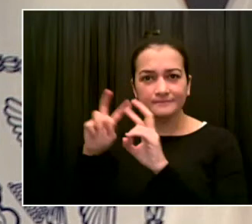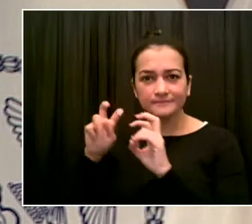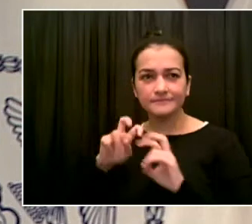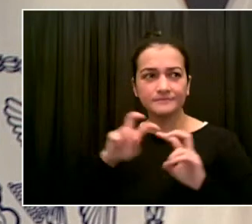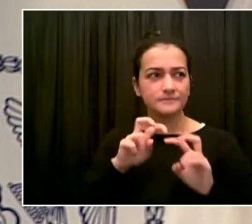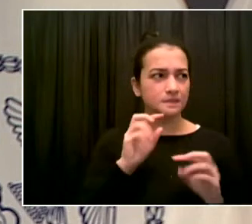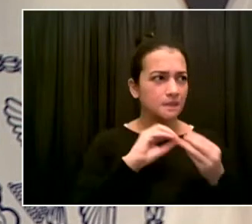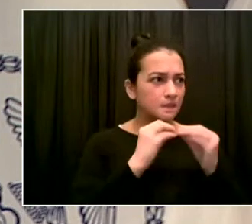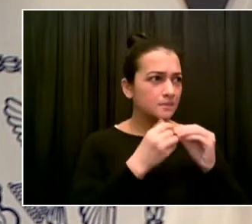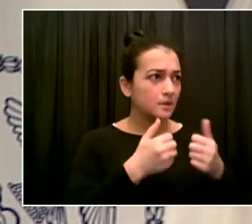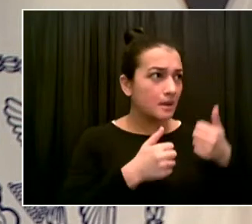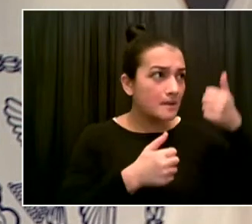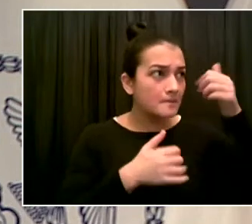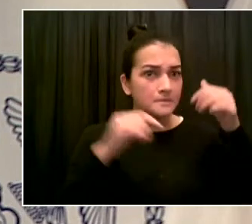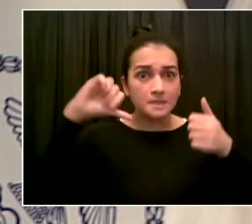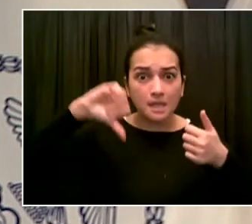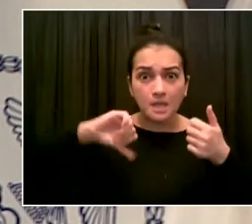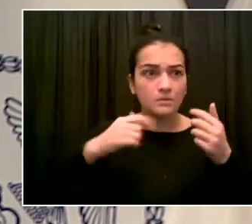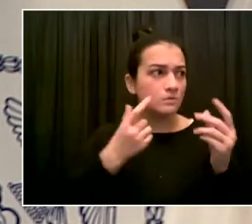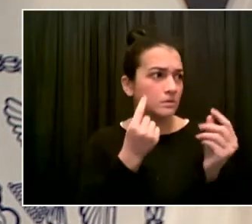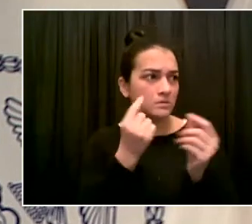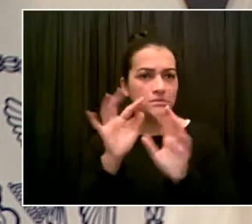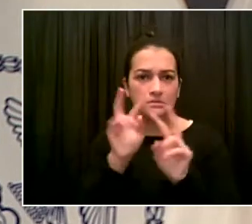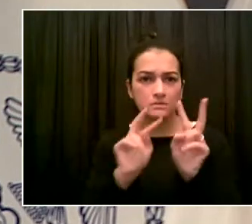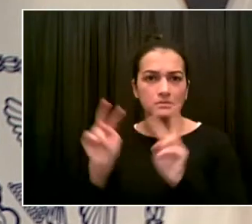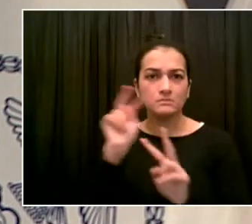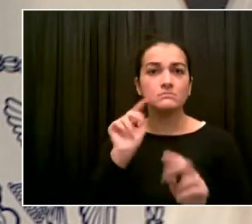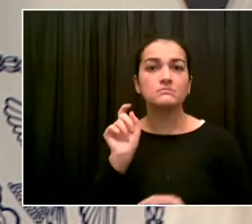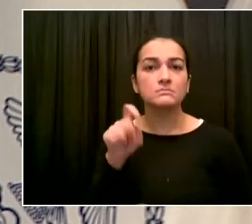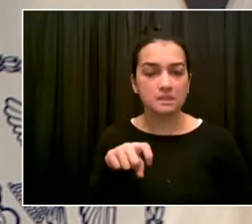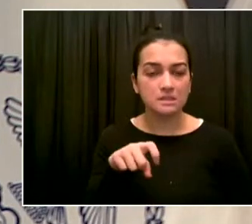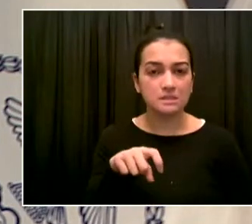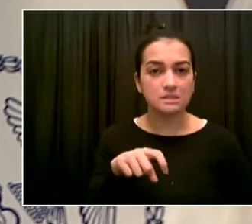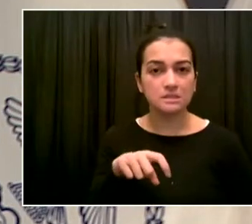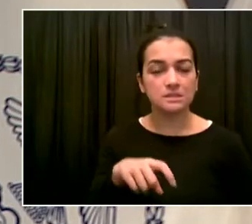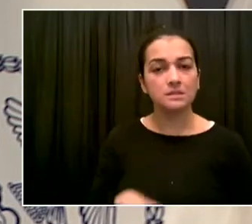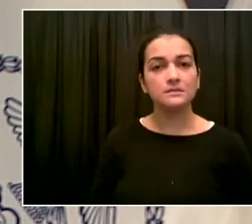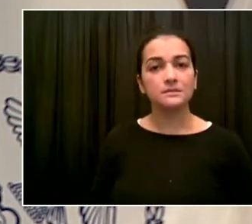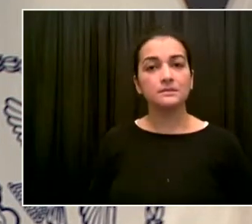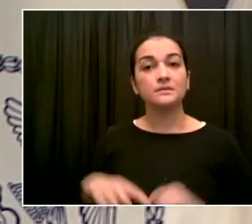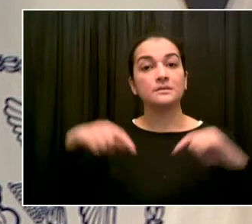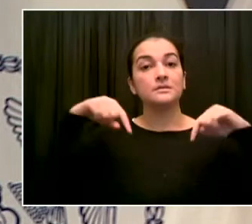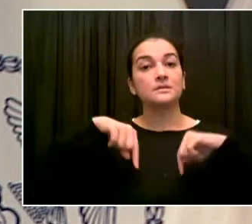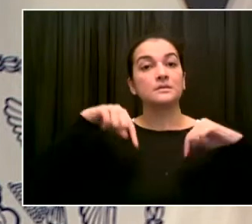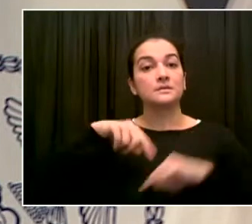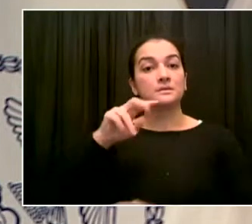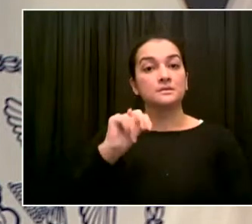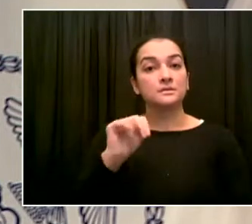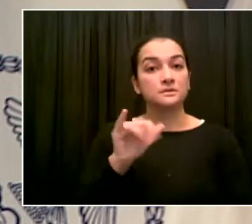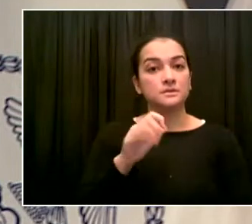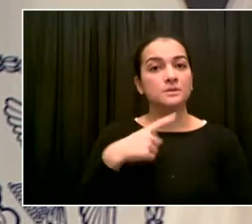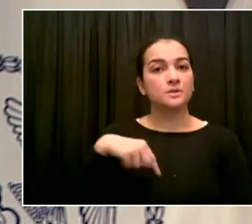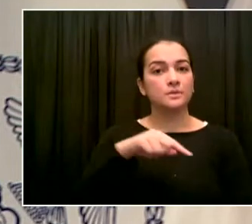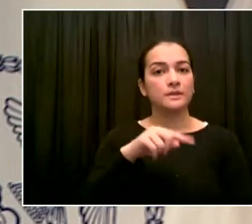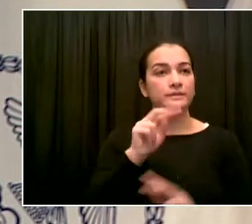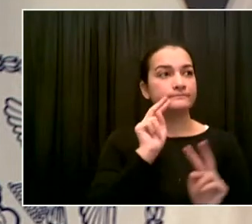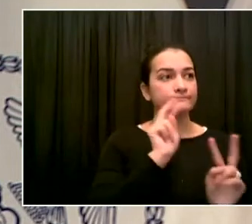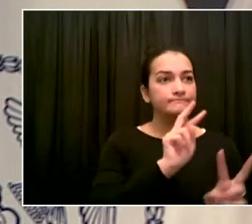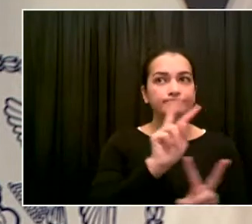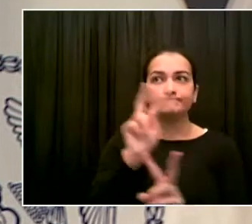CONVERSATION THE WHOLE TEAM WITH HEALTHCARE LEADERS. HEAVY FOCUS ON VACCINATION.